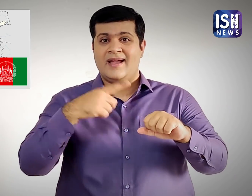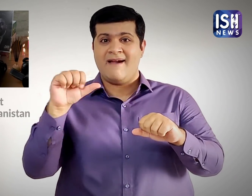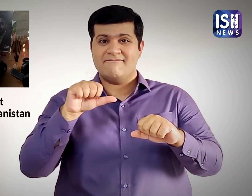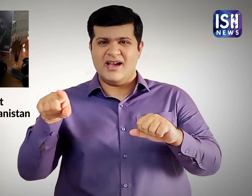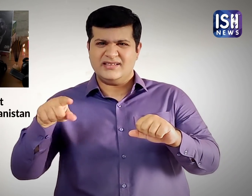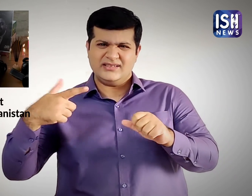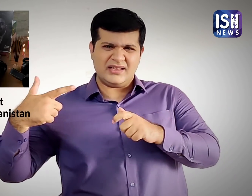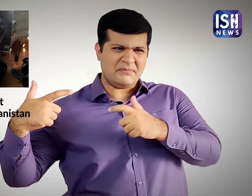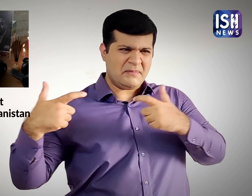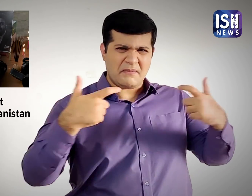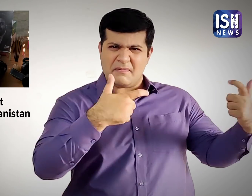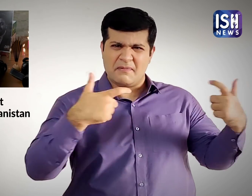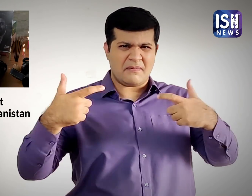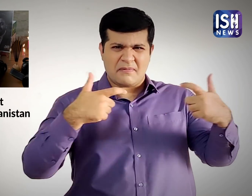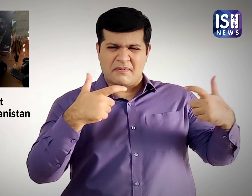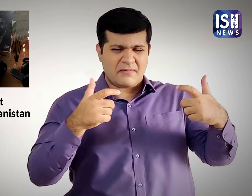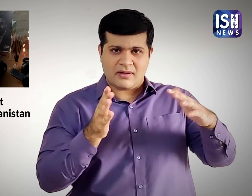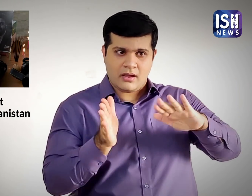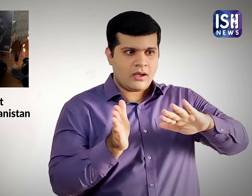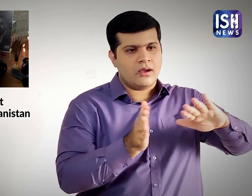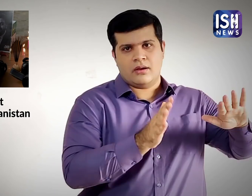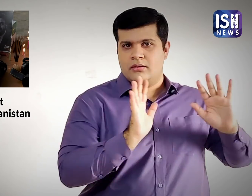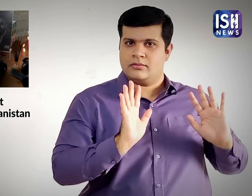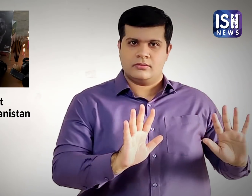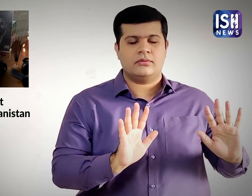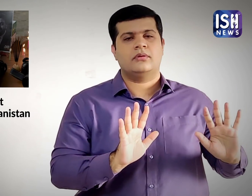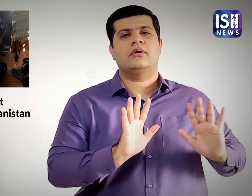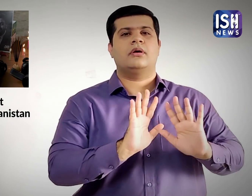The Afgan Forces clashed with the Taliban and forced them to retreat.